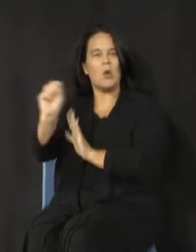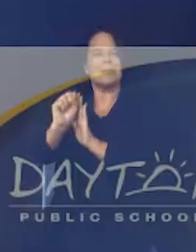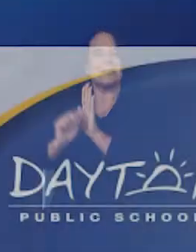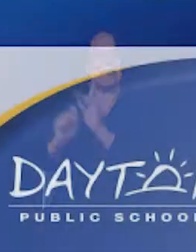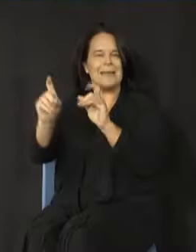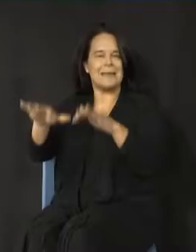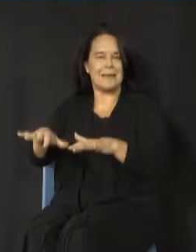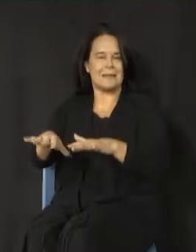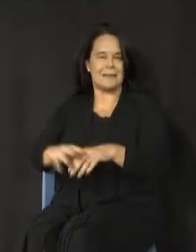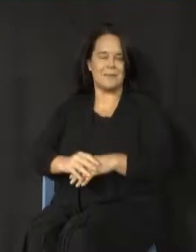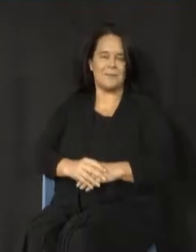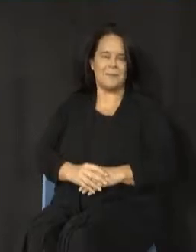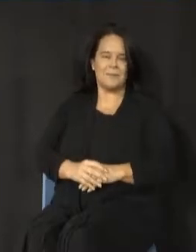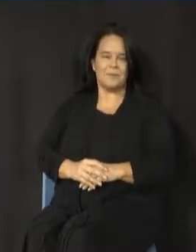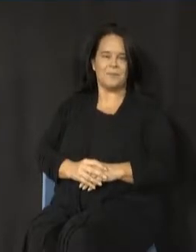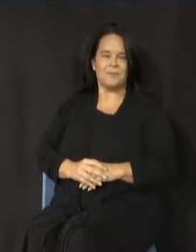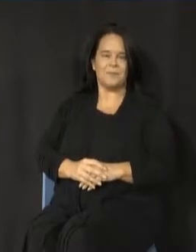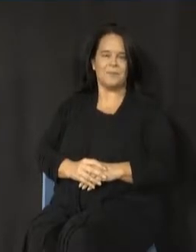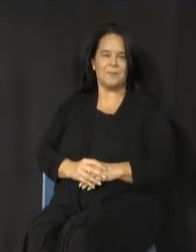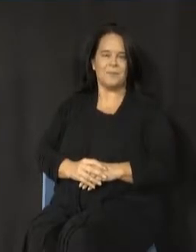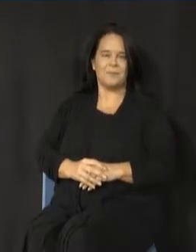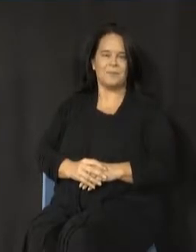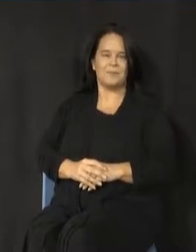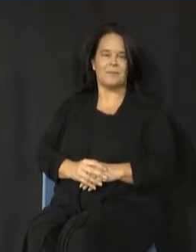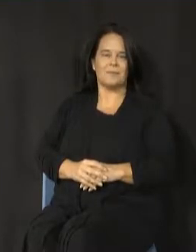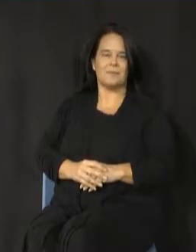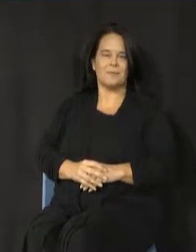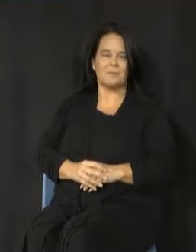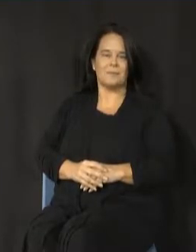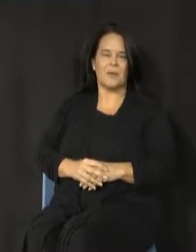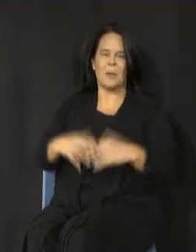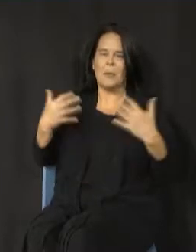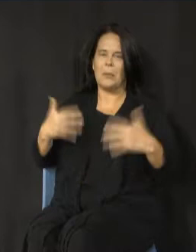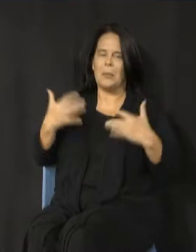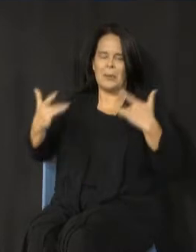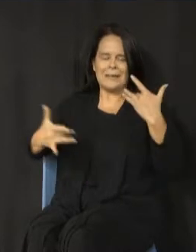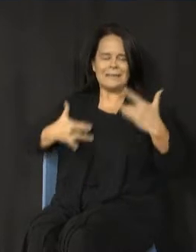Slide 2 This is exciting news!